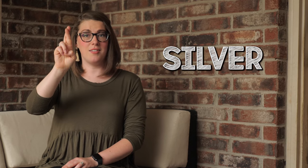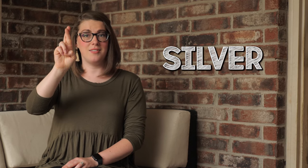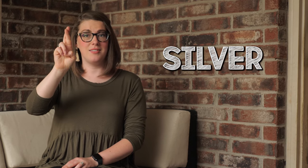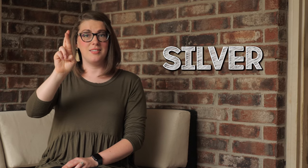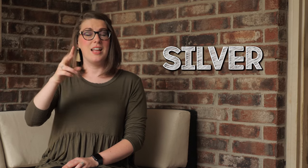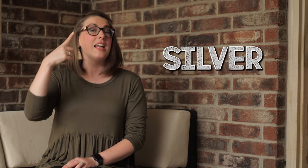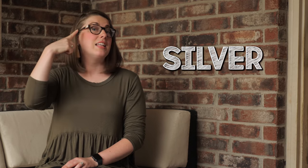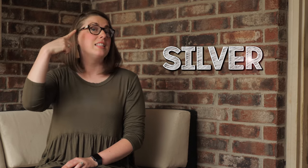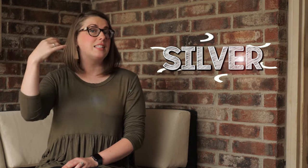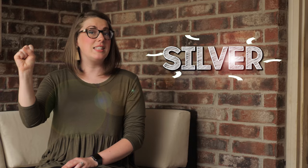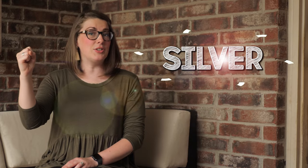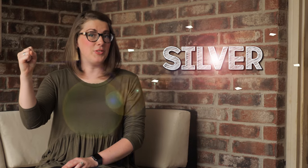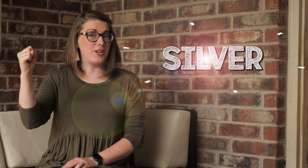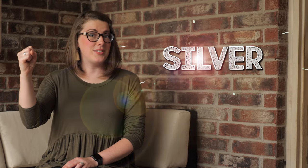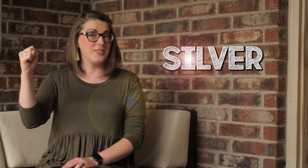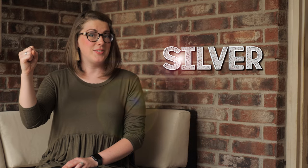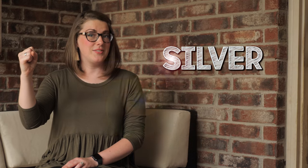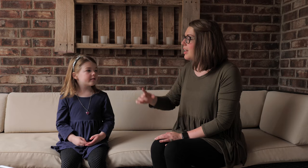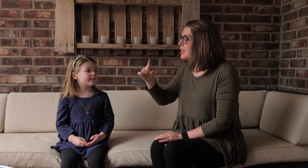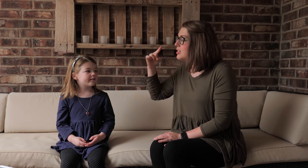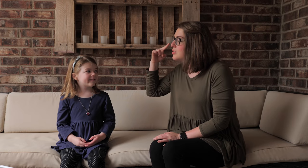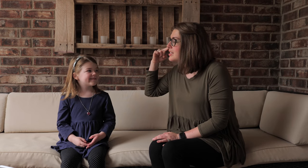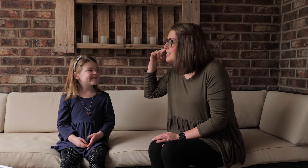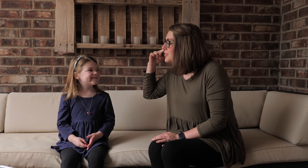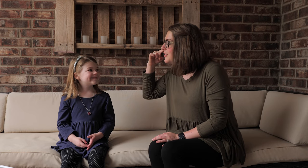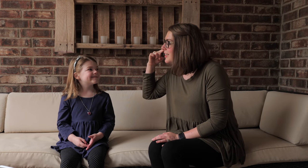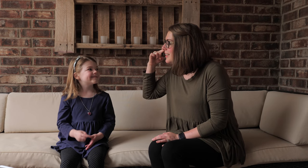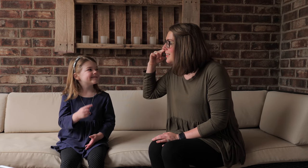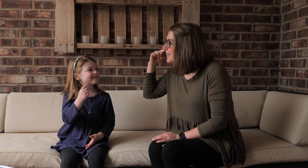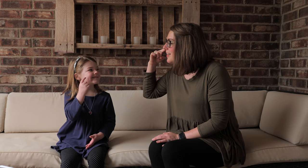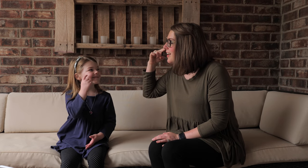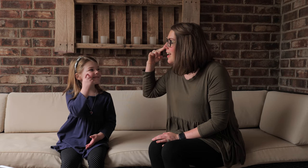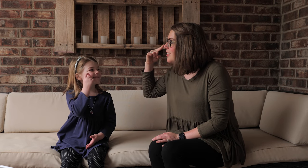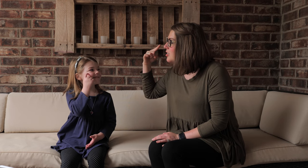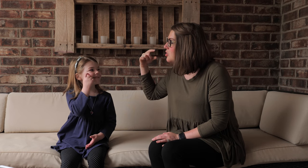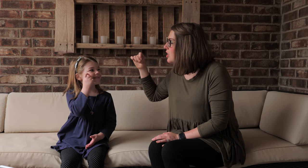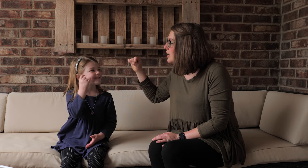Silver Okay can you sign silver. Here and then shake